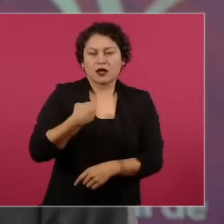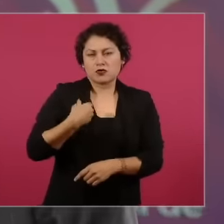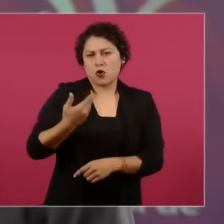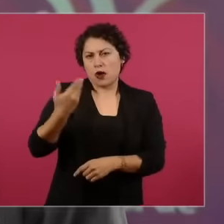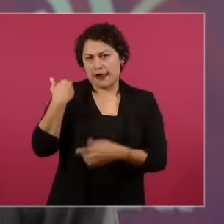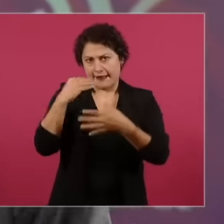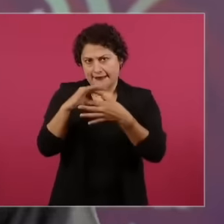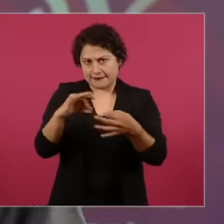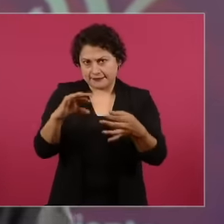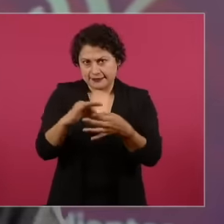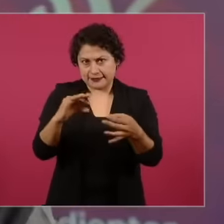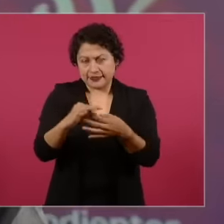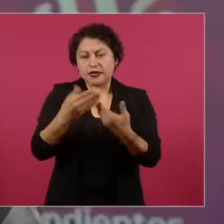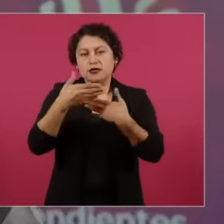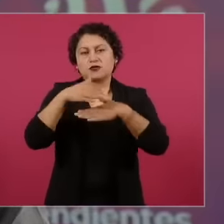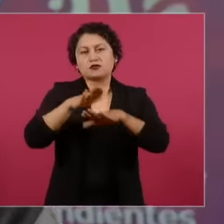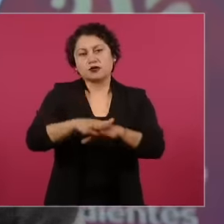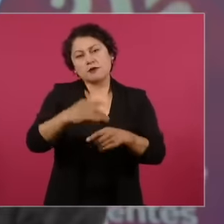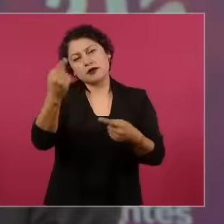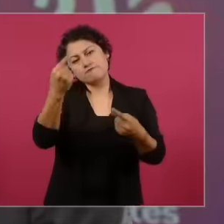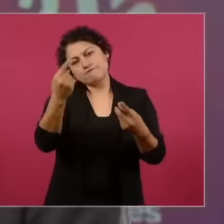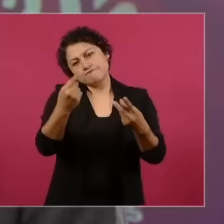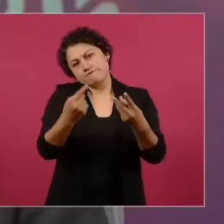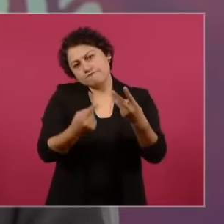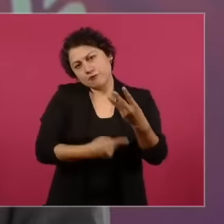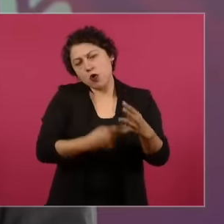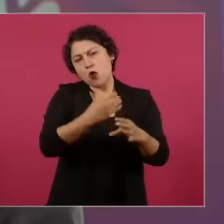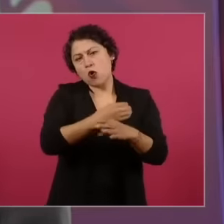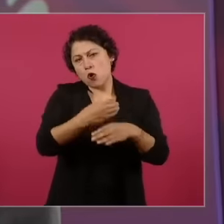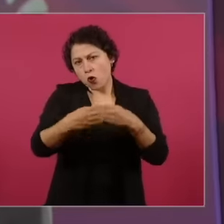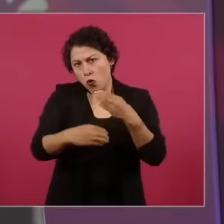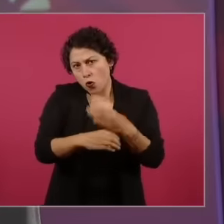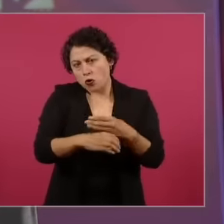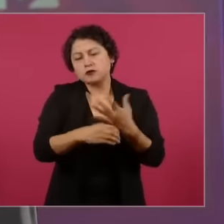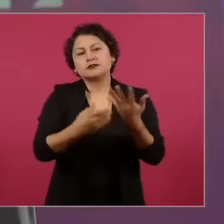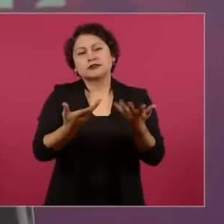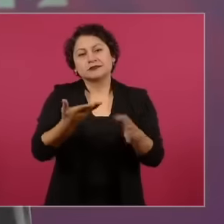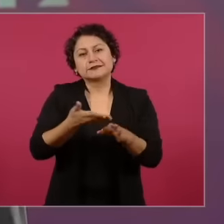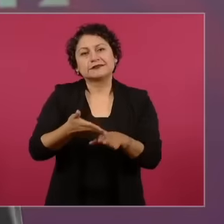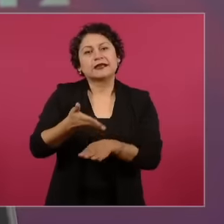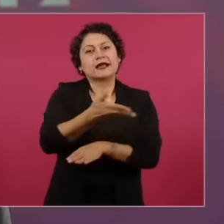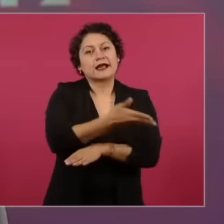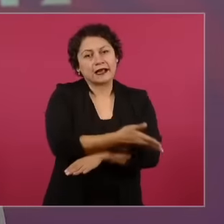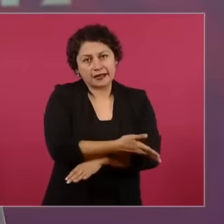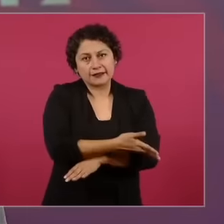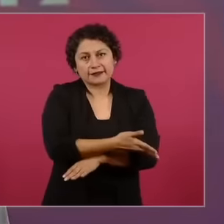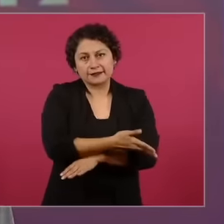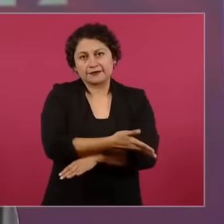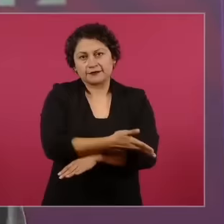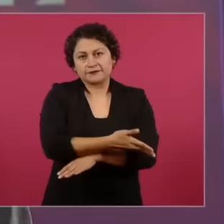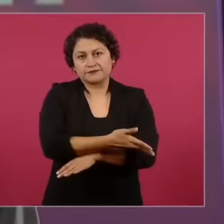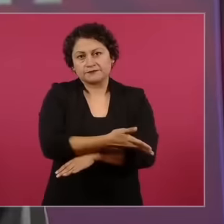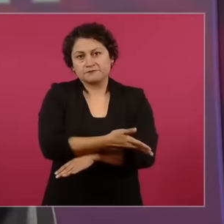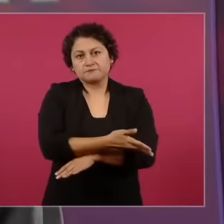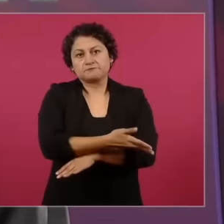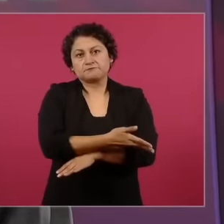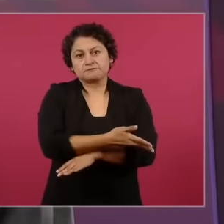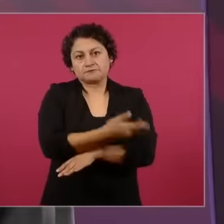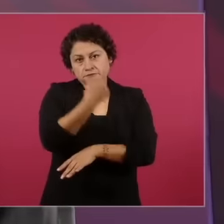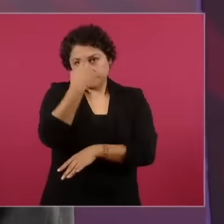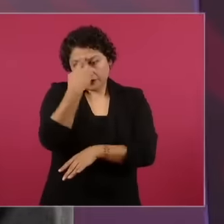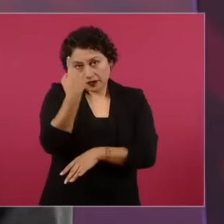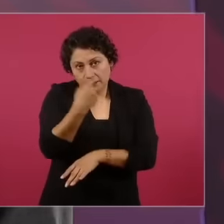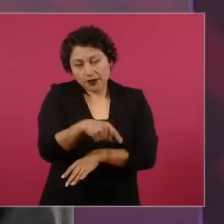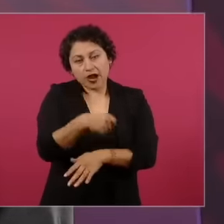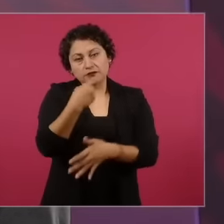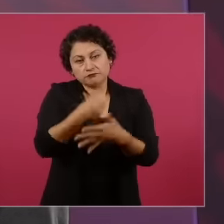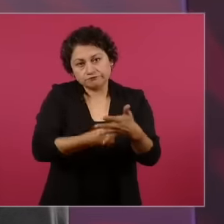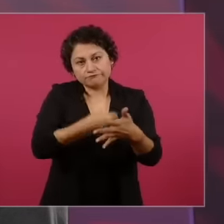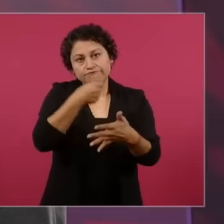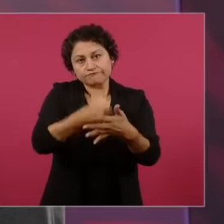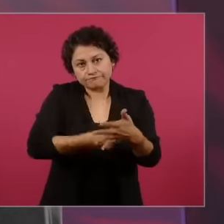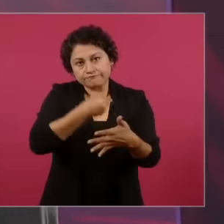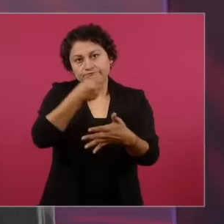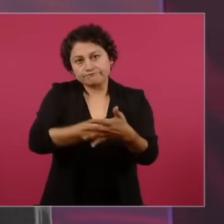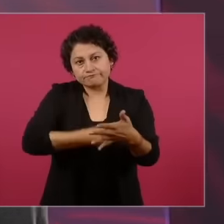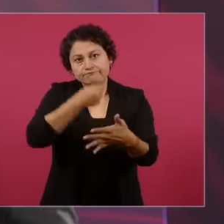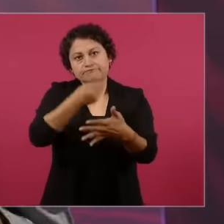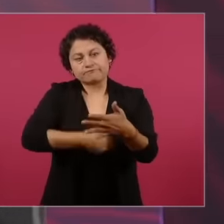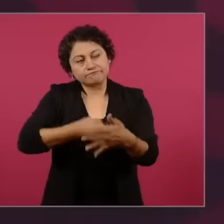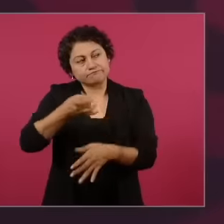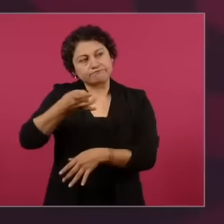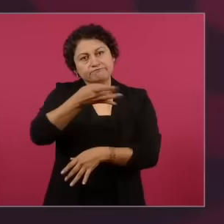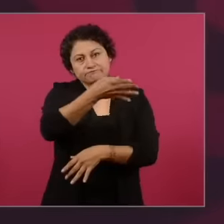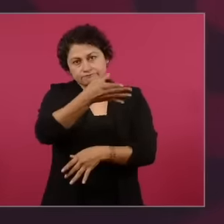so that it could succeed before the conventional media because of course, first of all,